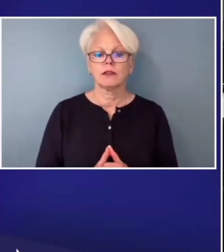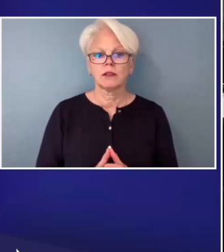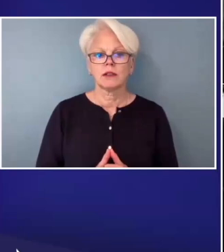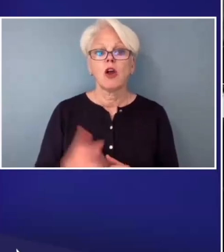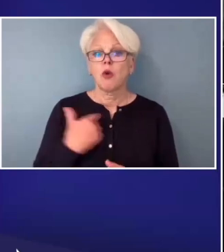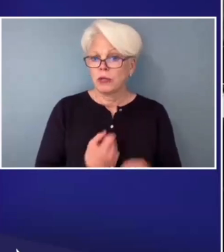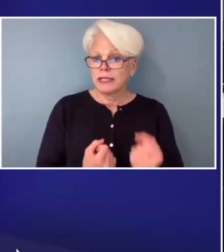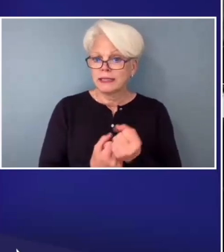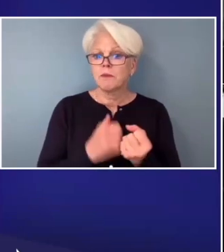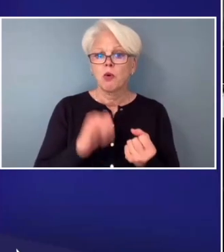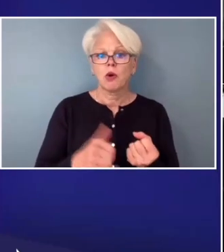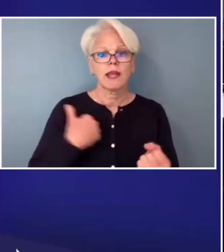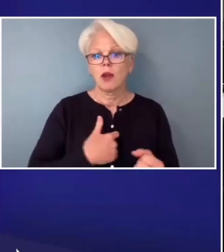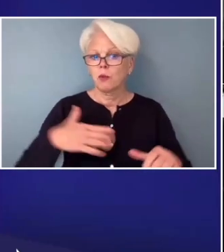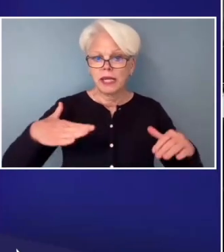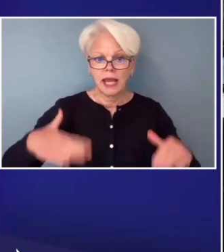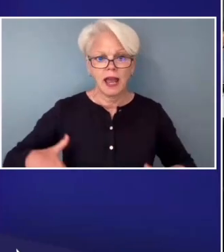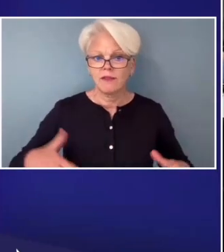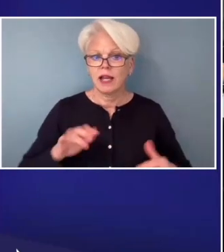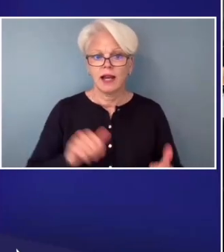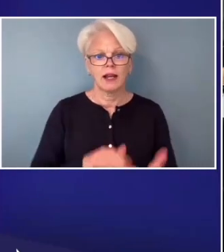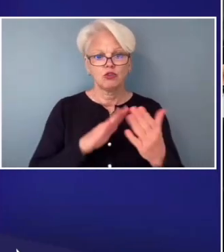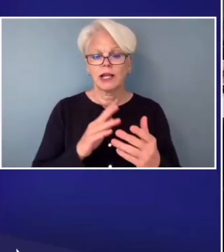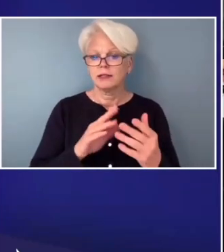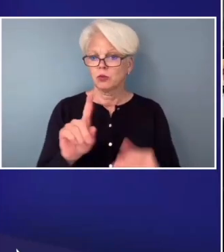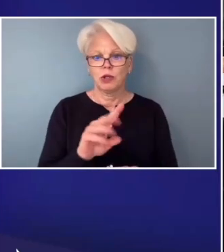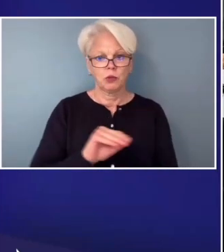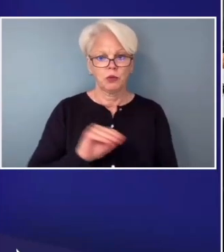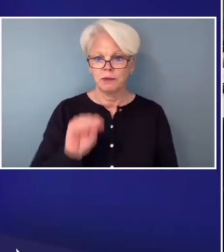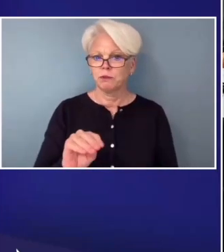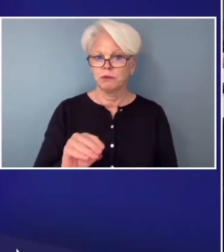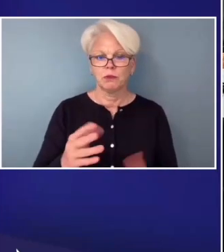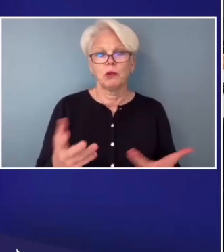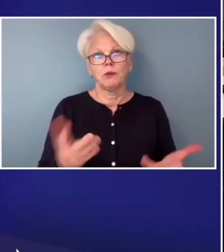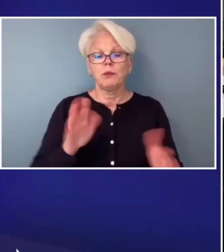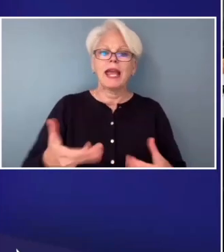We have not addressed a place where or we haven't incorporated it into the text yet.